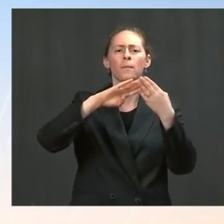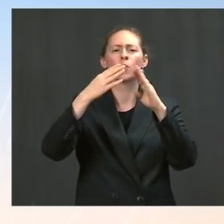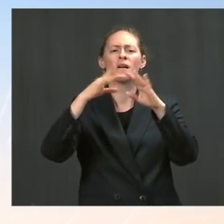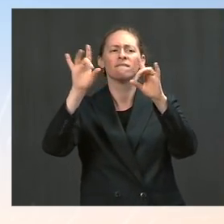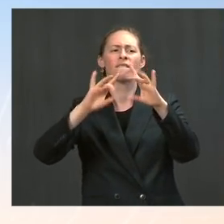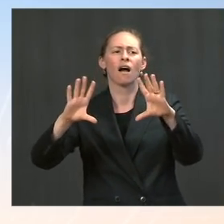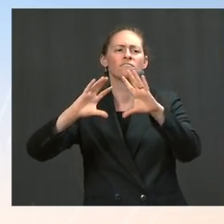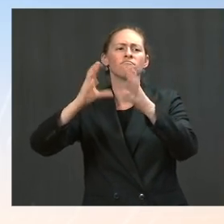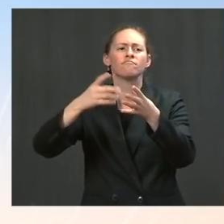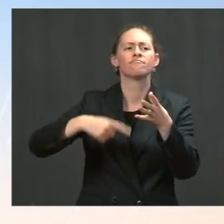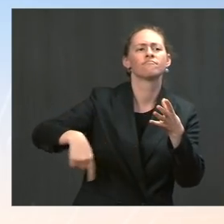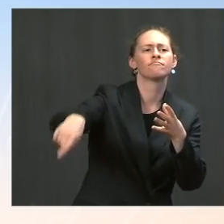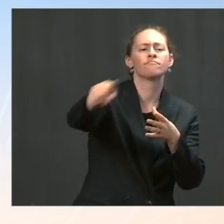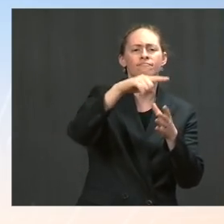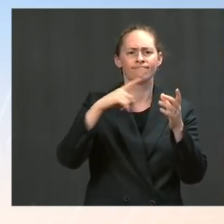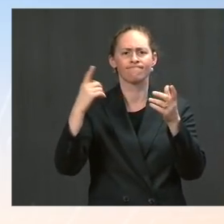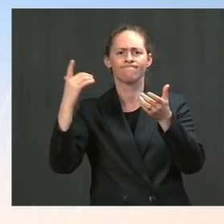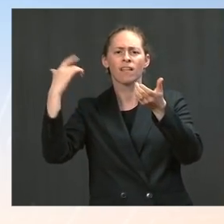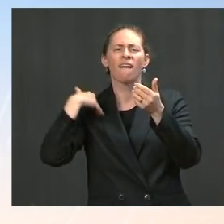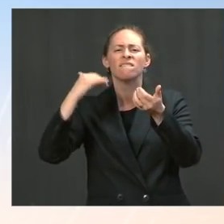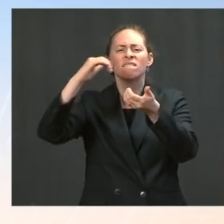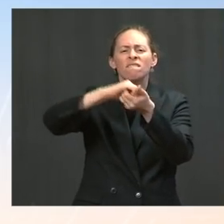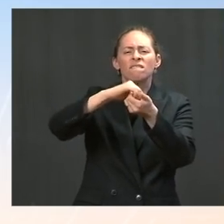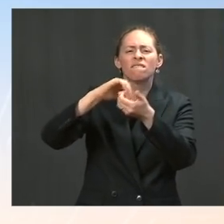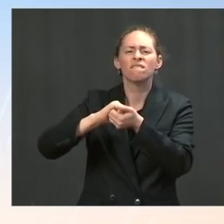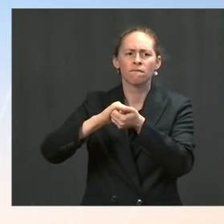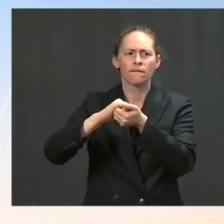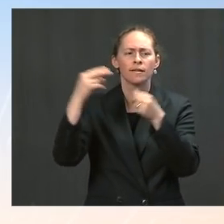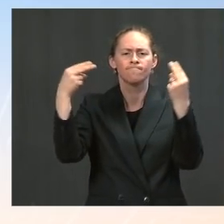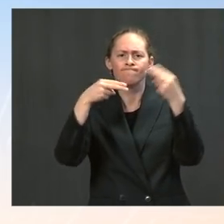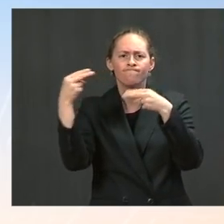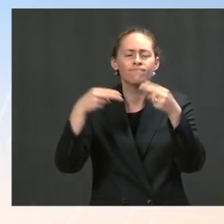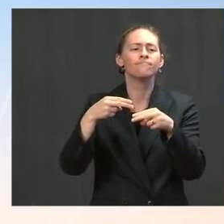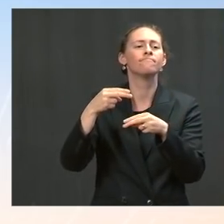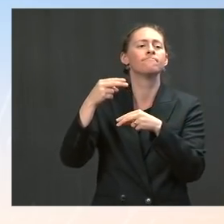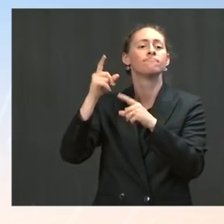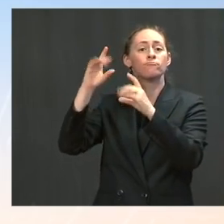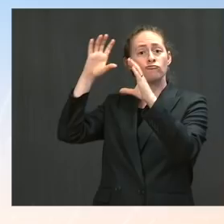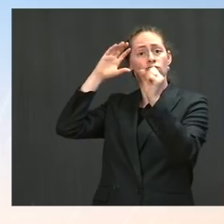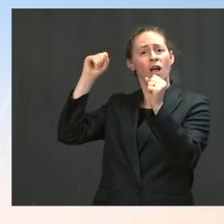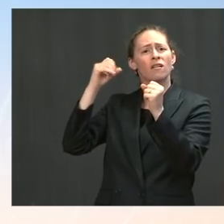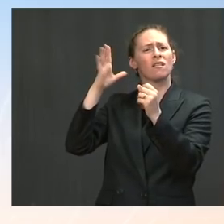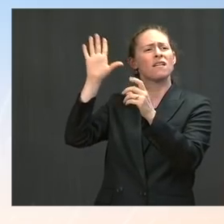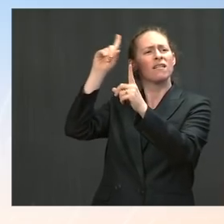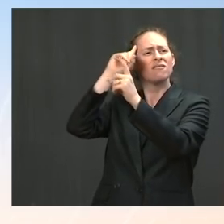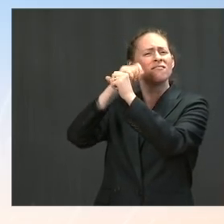as part of his comprehensive plan to reduce gun crime. The Community Violence Intervention